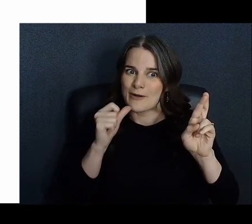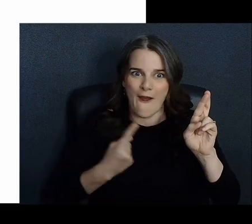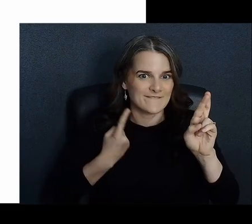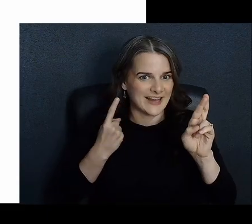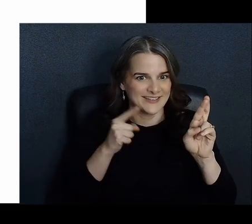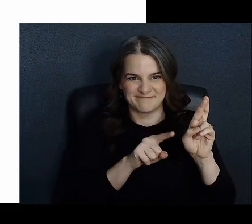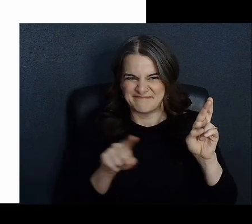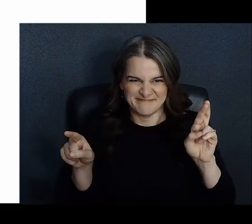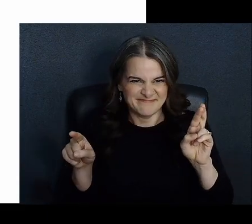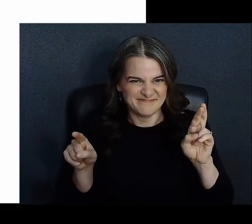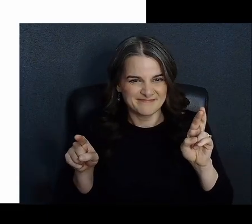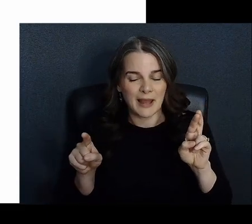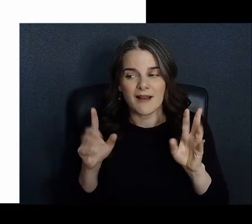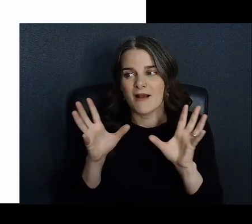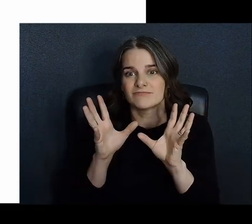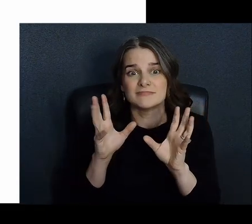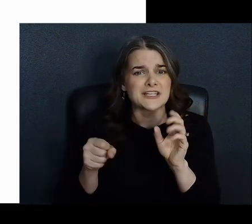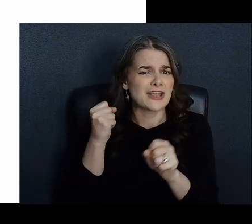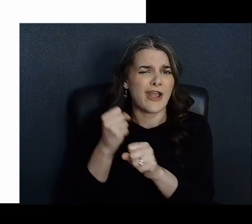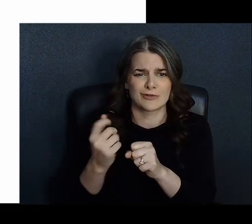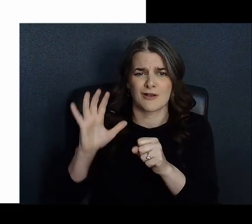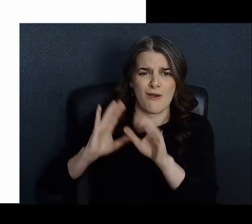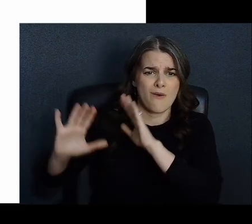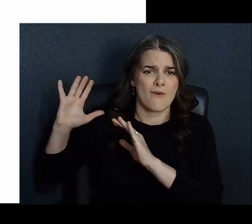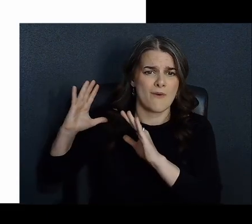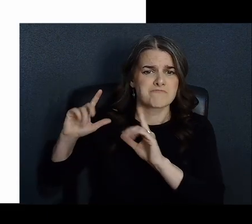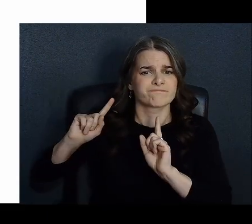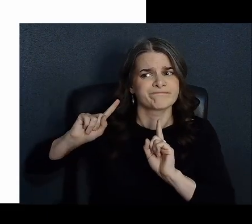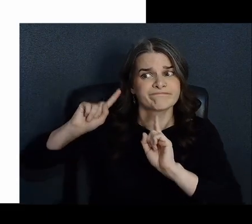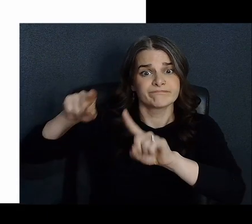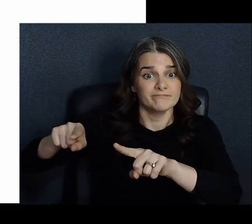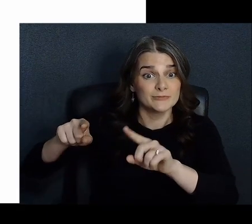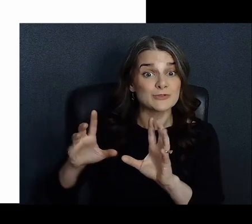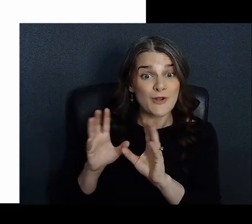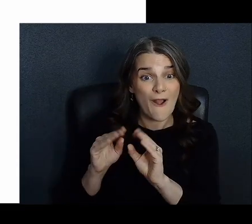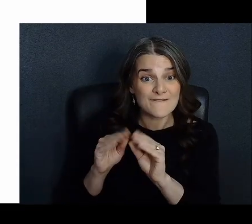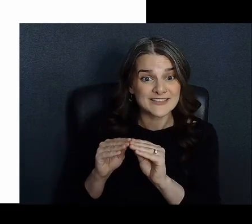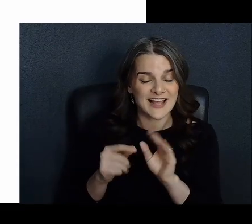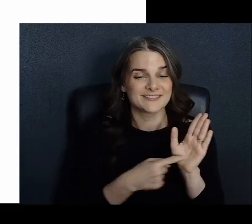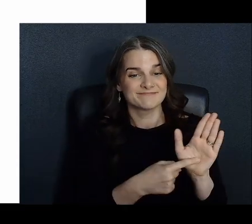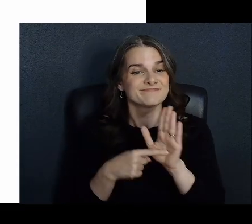I was at a conference years ago and I demonstrated three different Talking Book players,